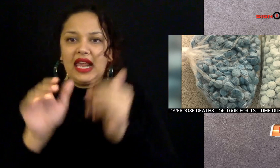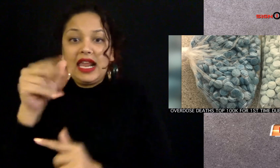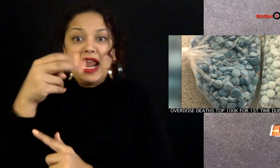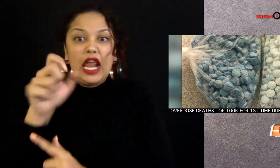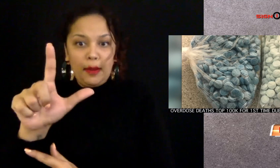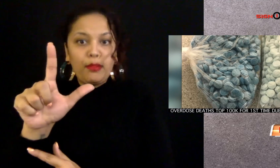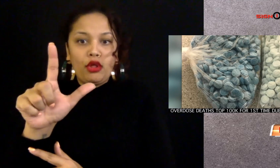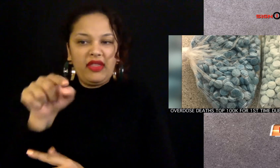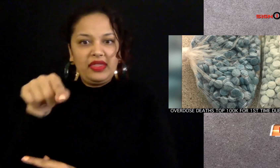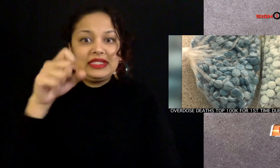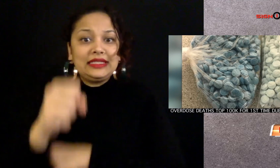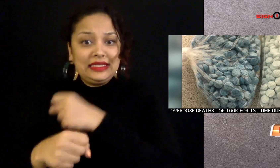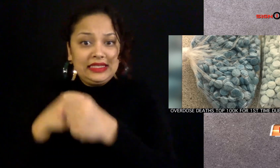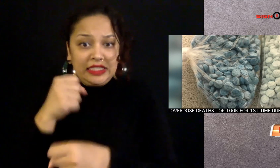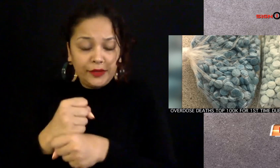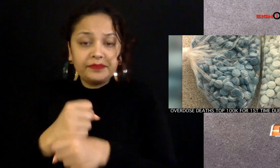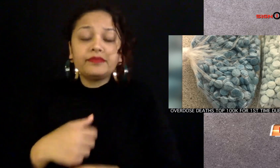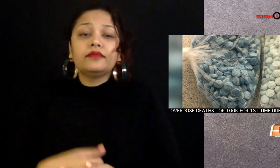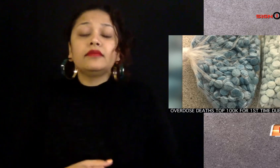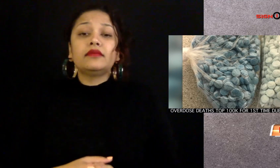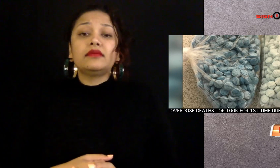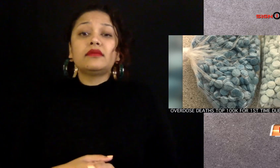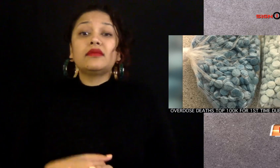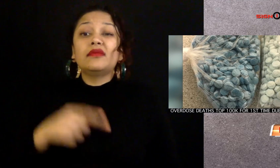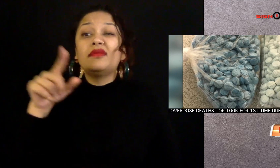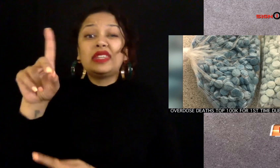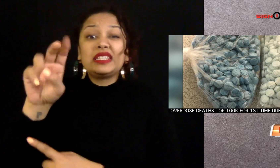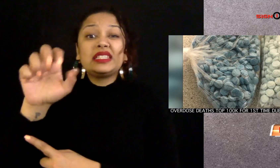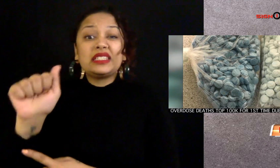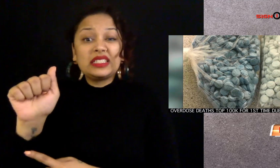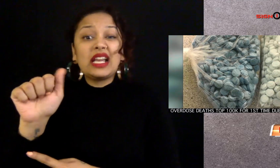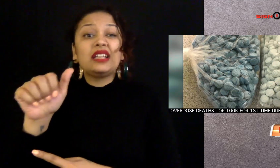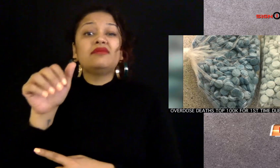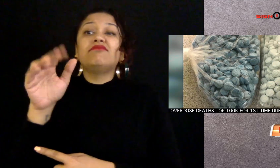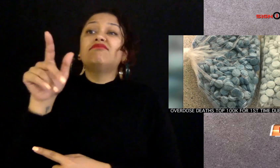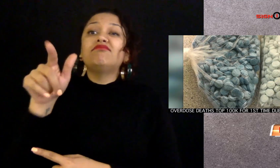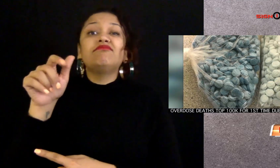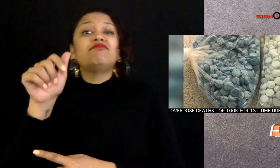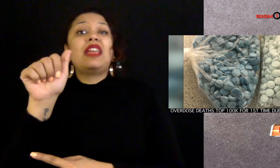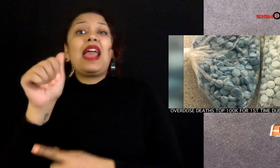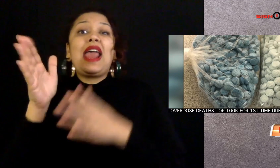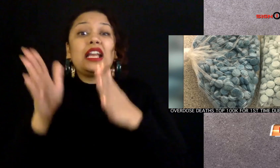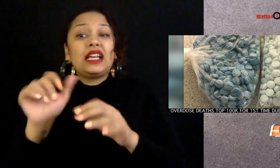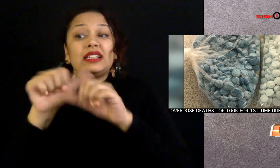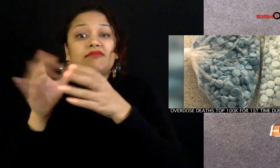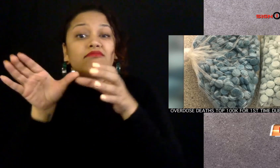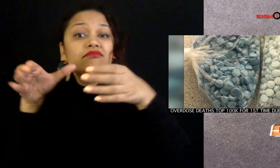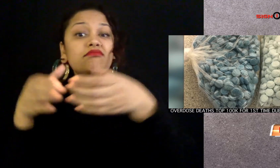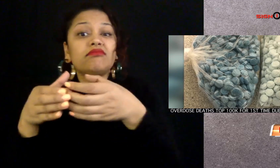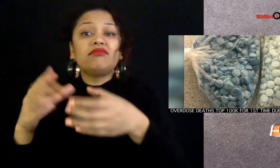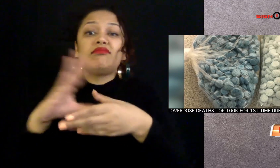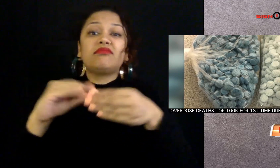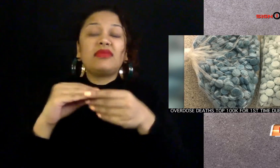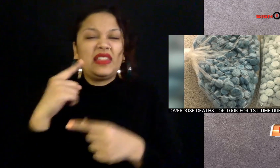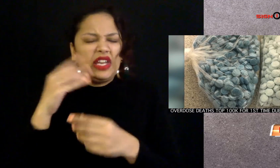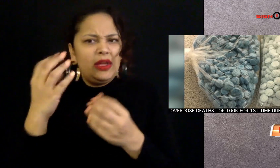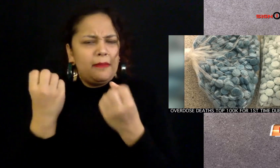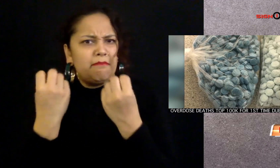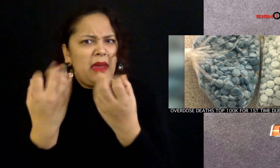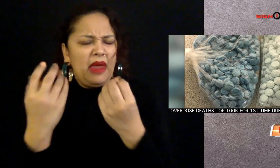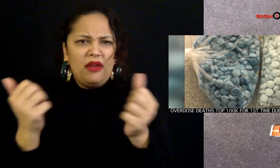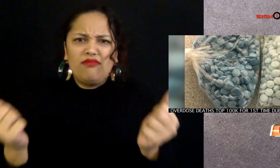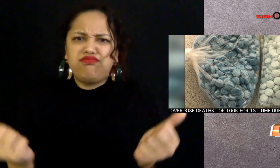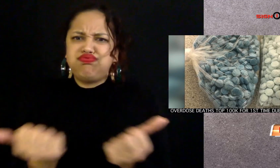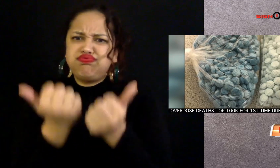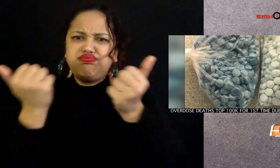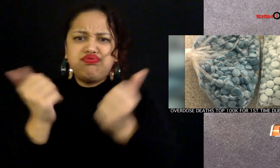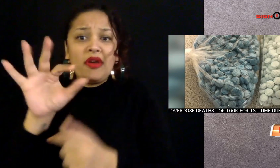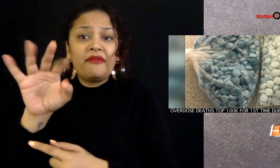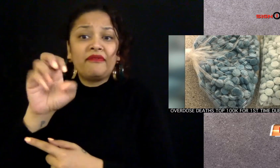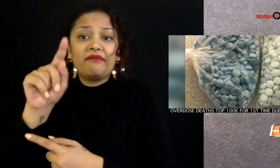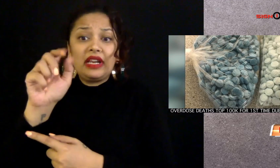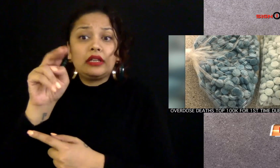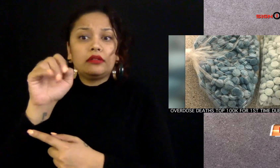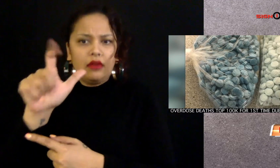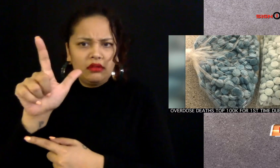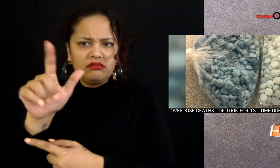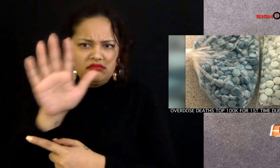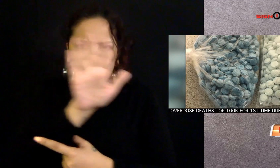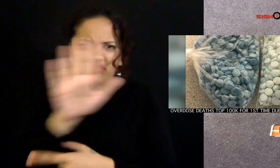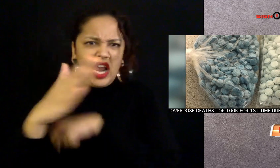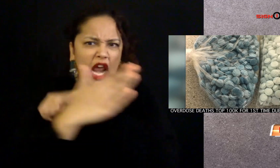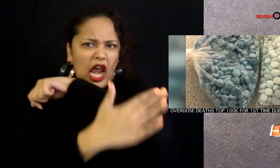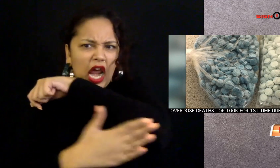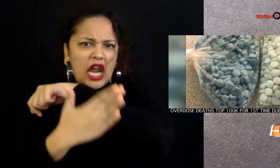a 12 month period that ended April of this year in fact DEA agent say there is so much